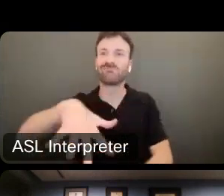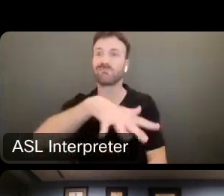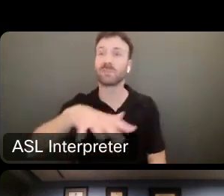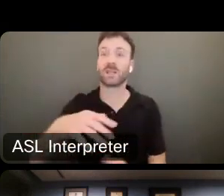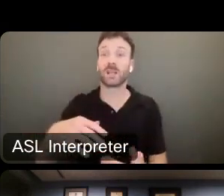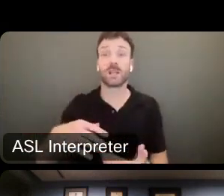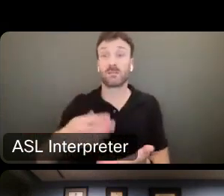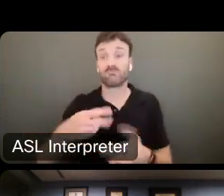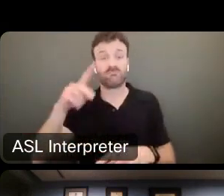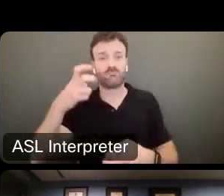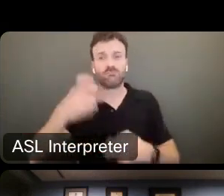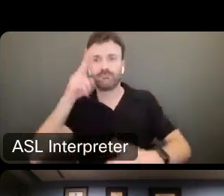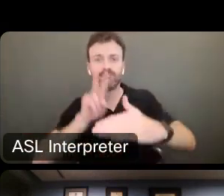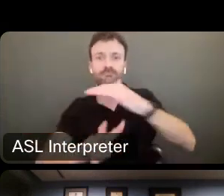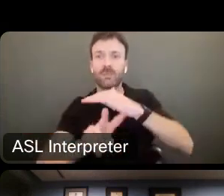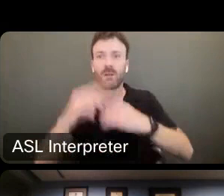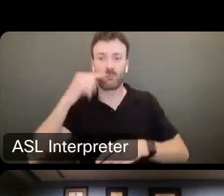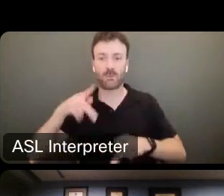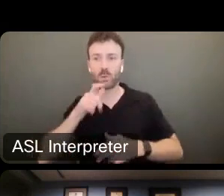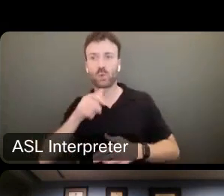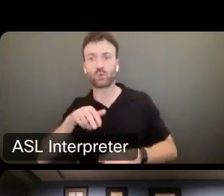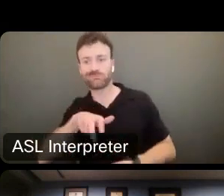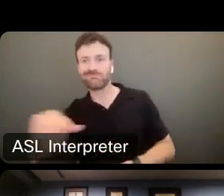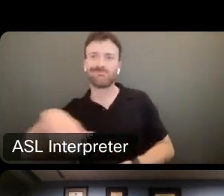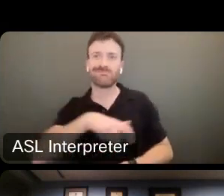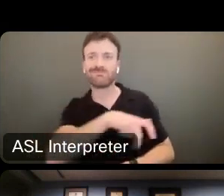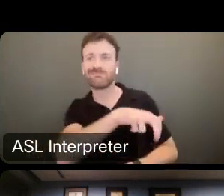for pedestrians and cyclists trying to navigate the city.